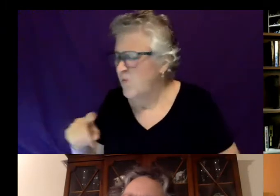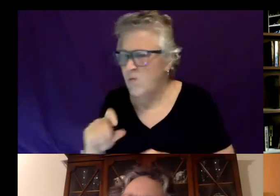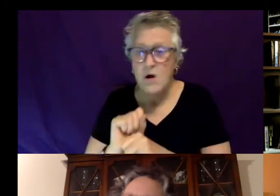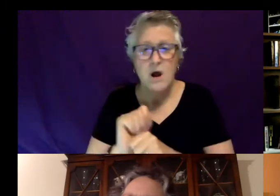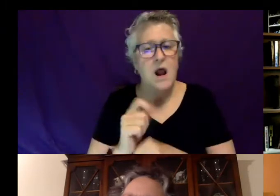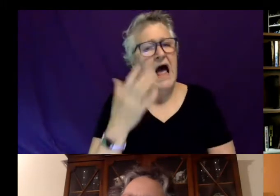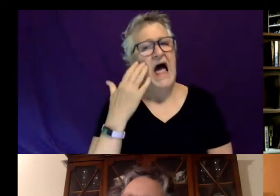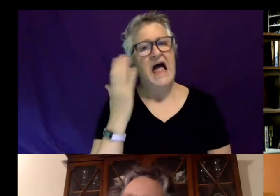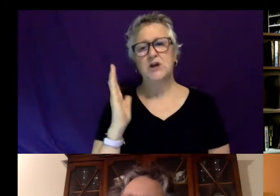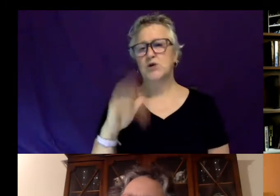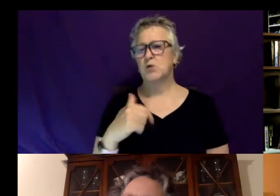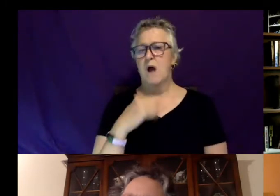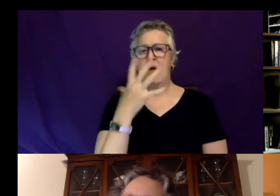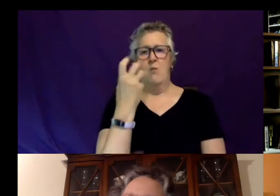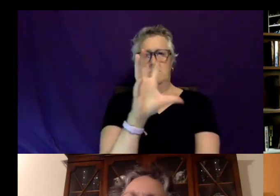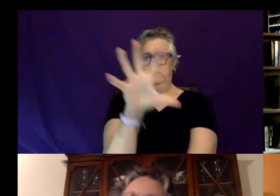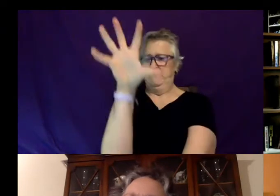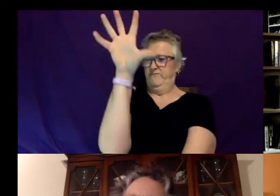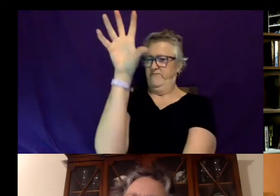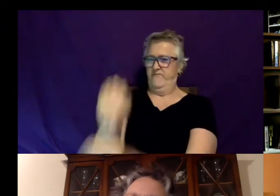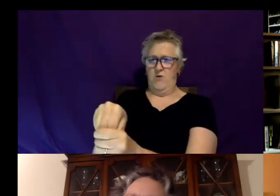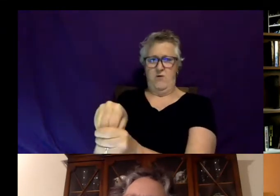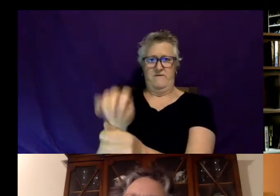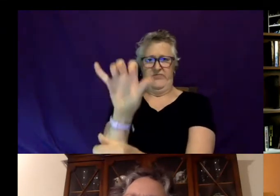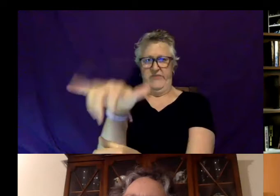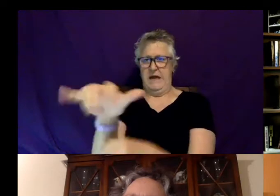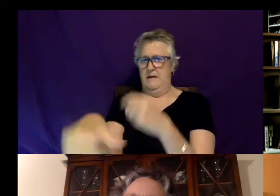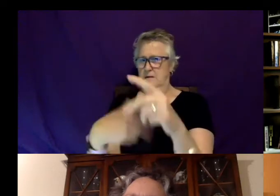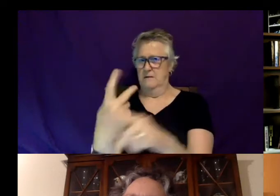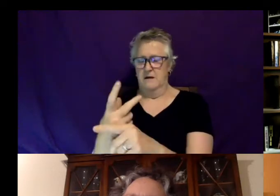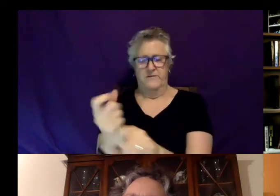doing stuff like that! Um, so he took me in,